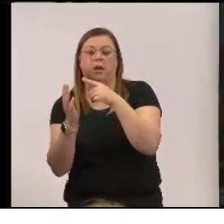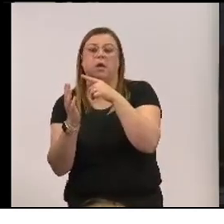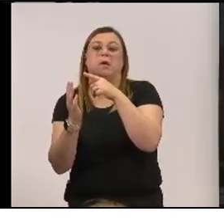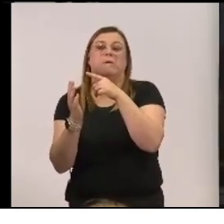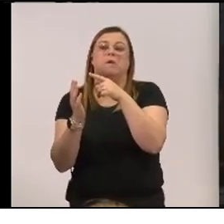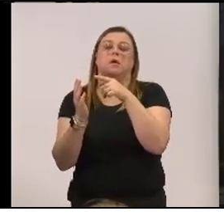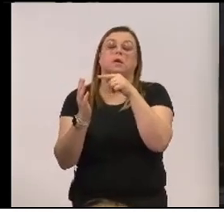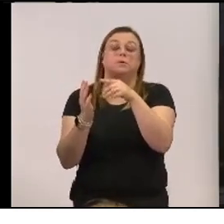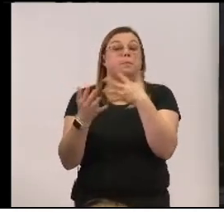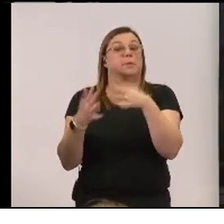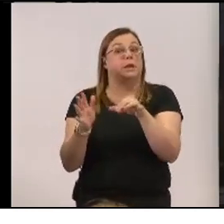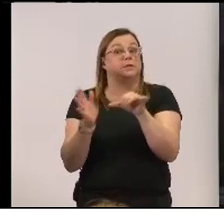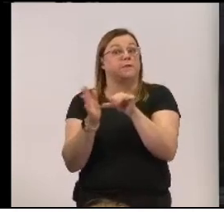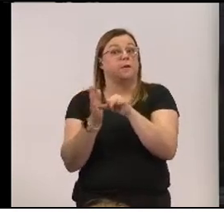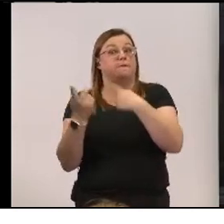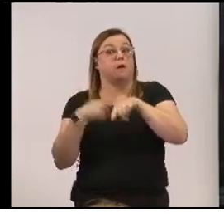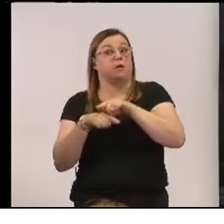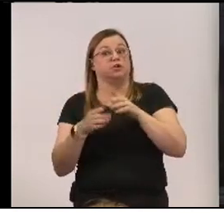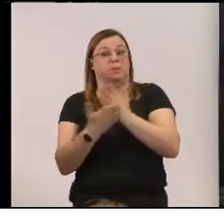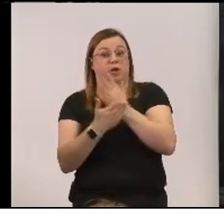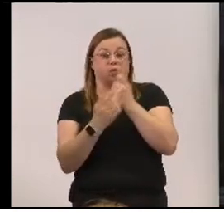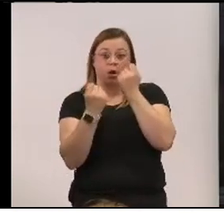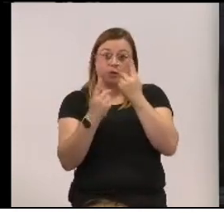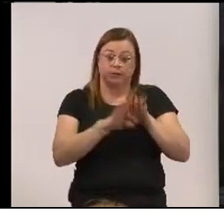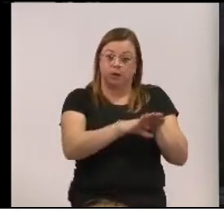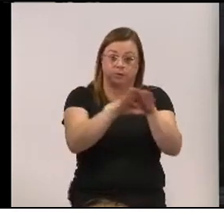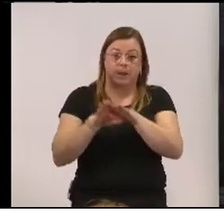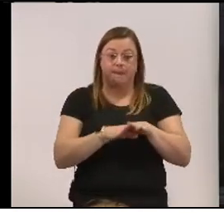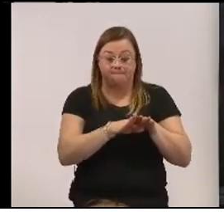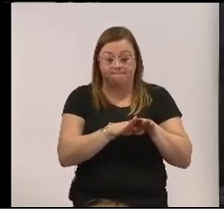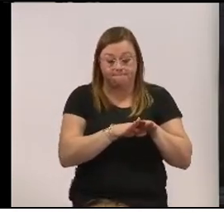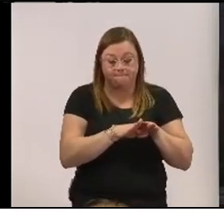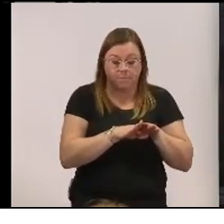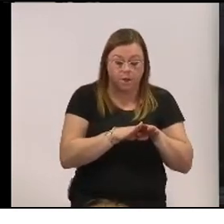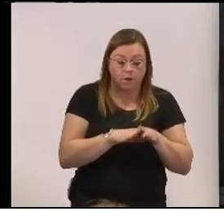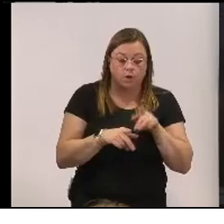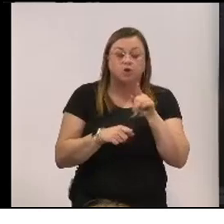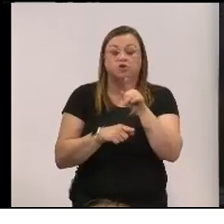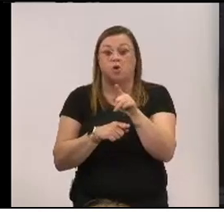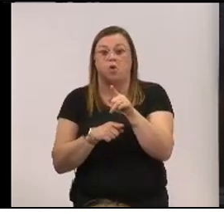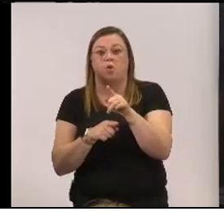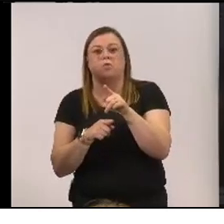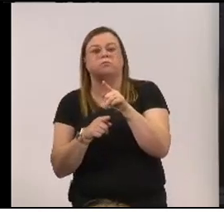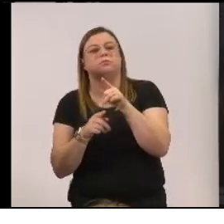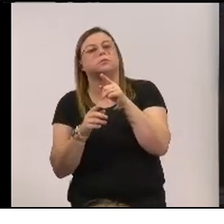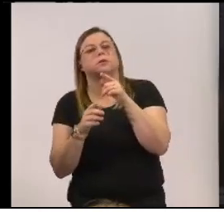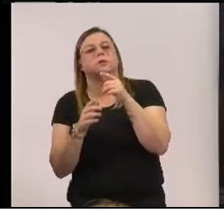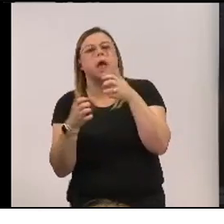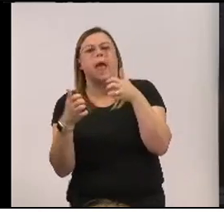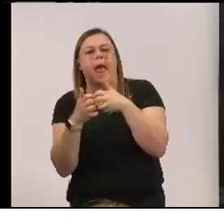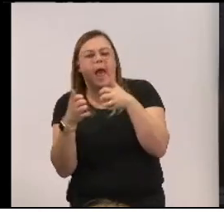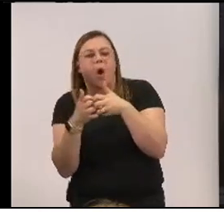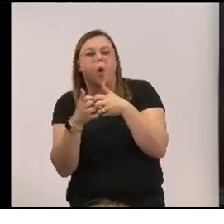for us to align a common understanding. So in terms of what is intended and how to meet